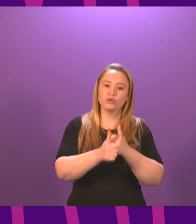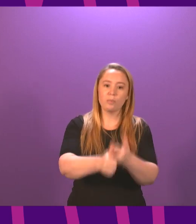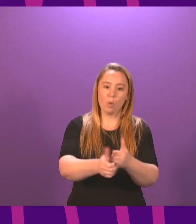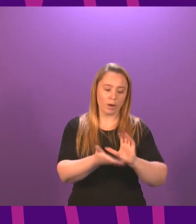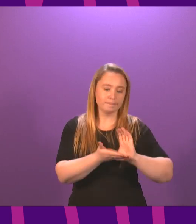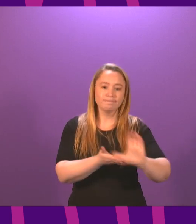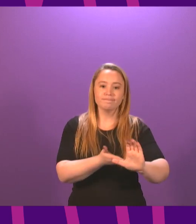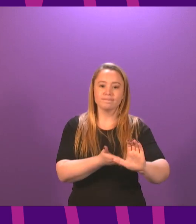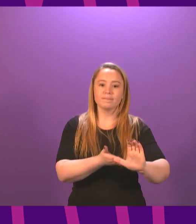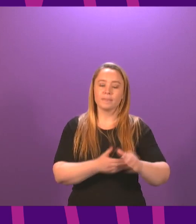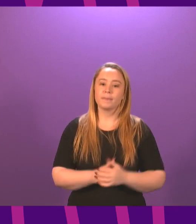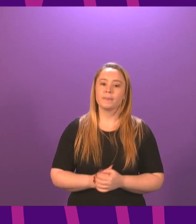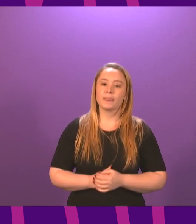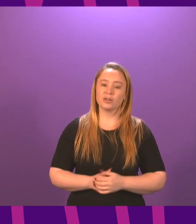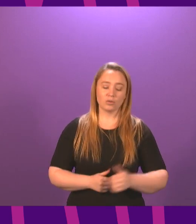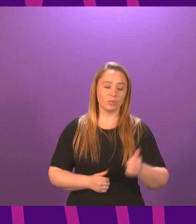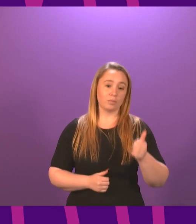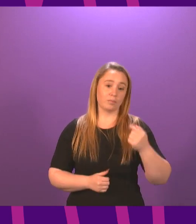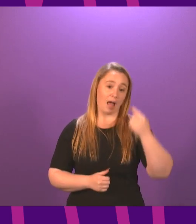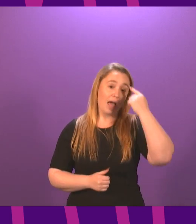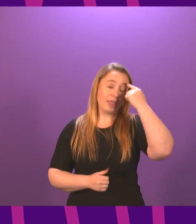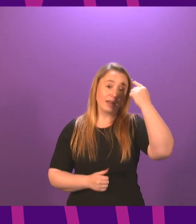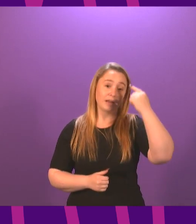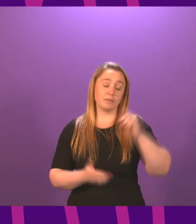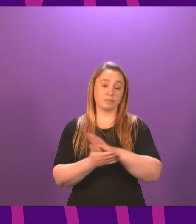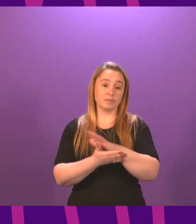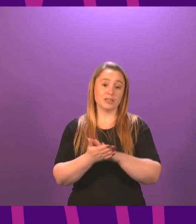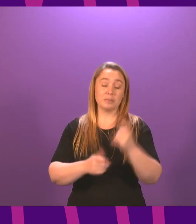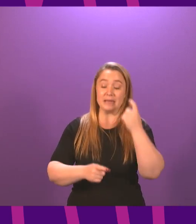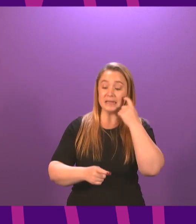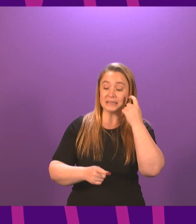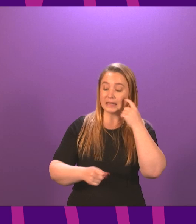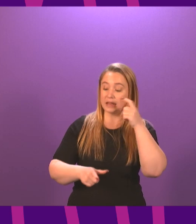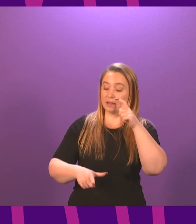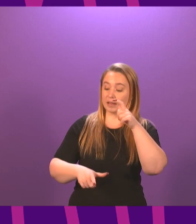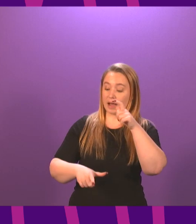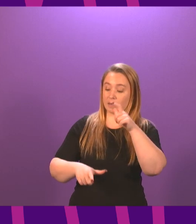the support payment. I think that that will make it easier for people to do something